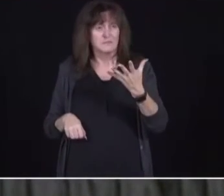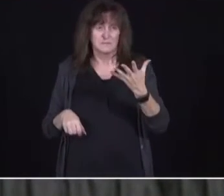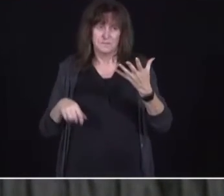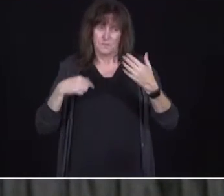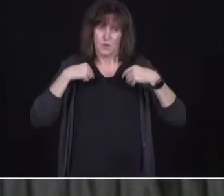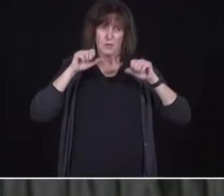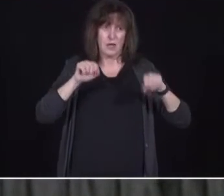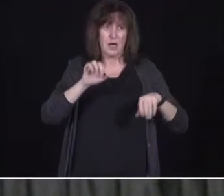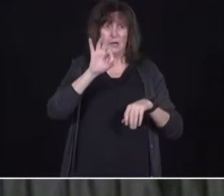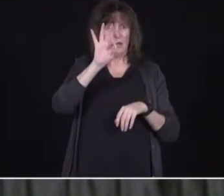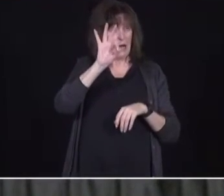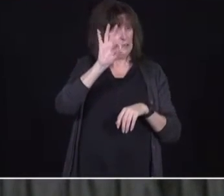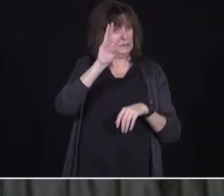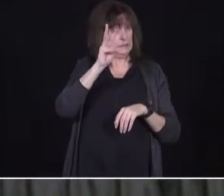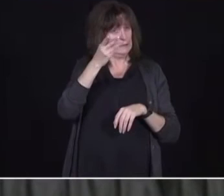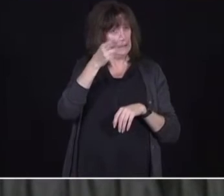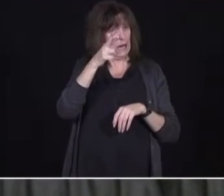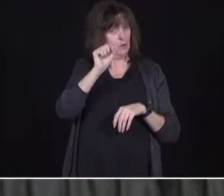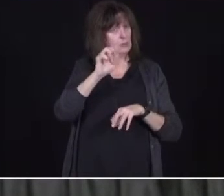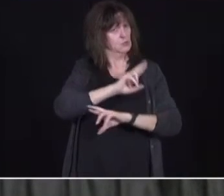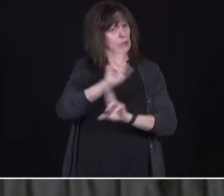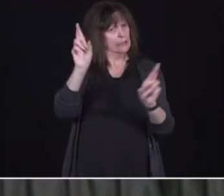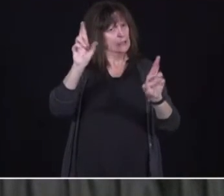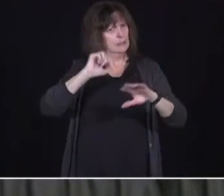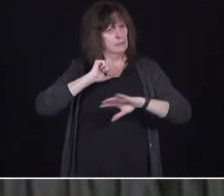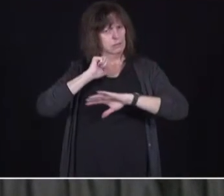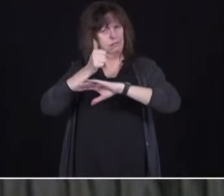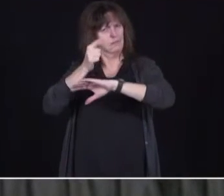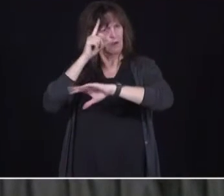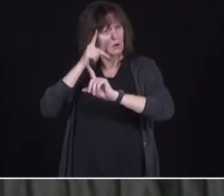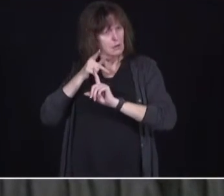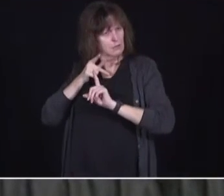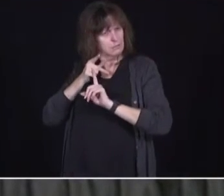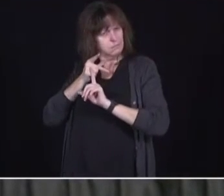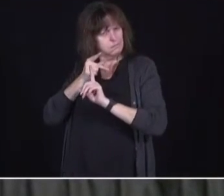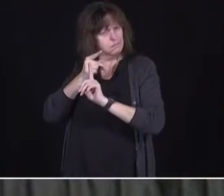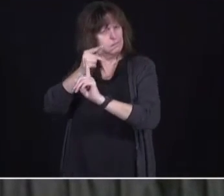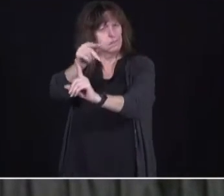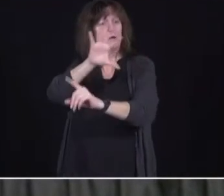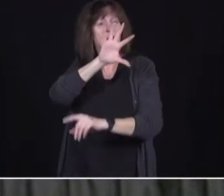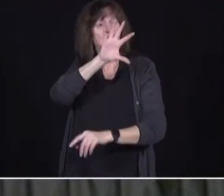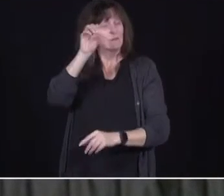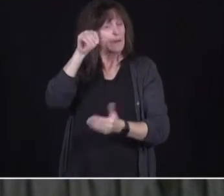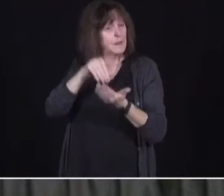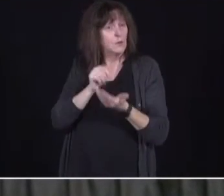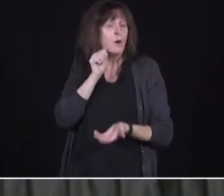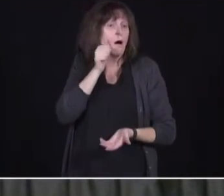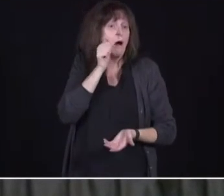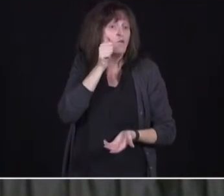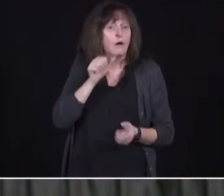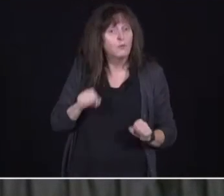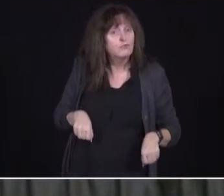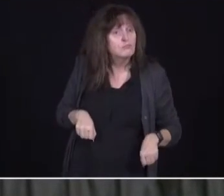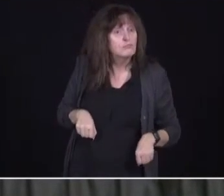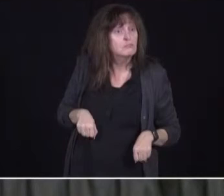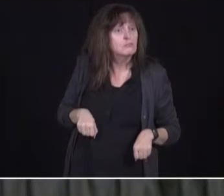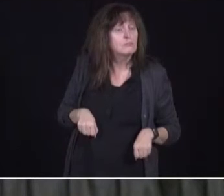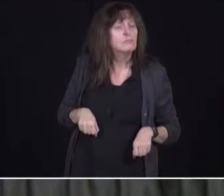concentration, North Bay and Sudbury. Then clearly we would want to do more than that. And we know that capacity is there.